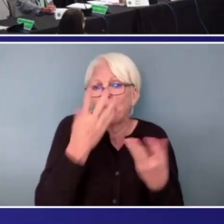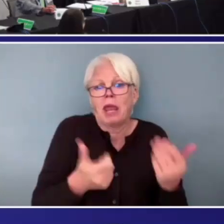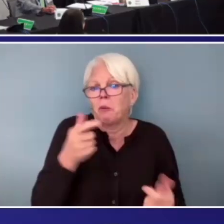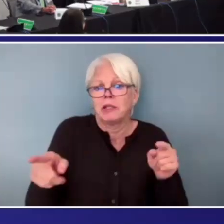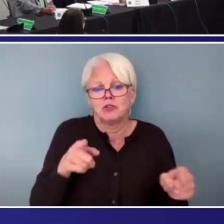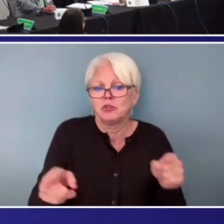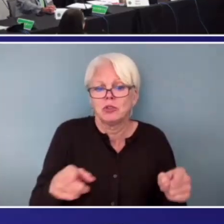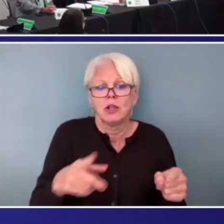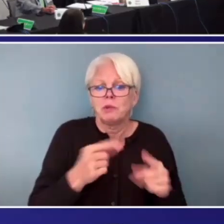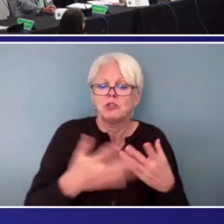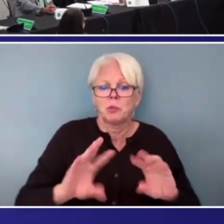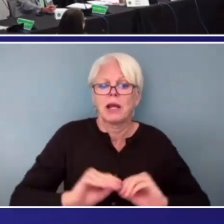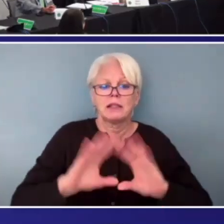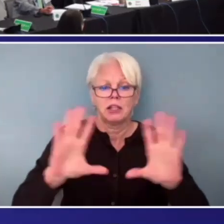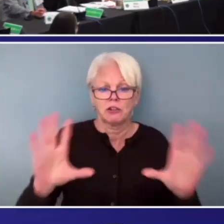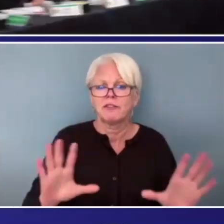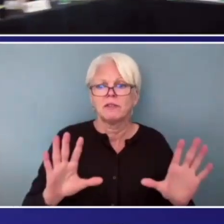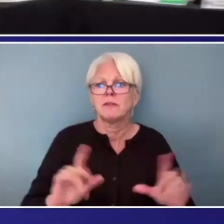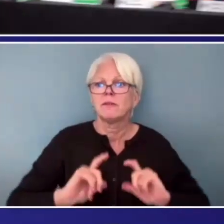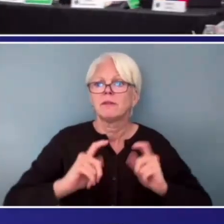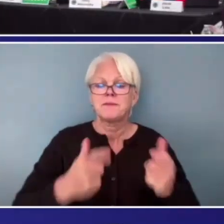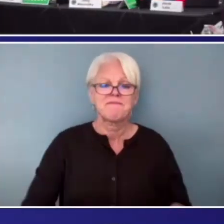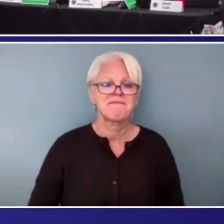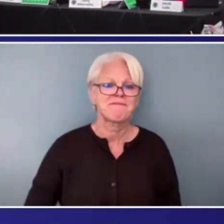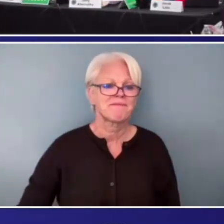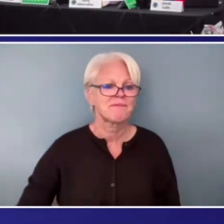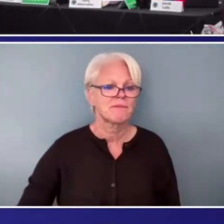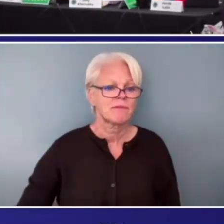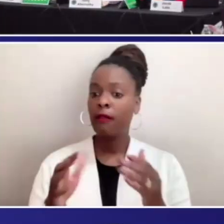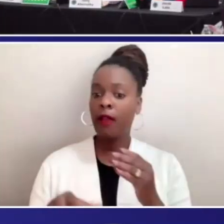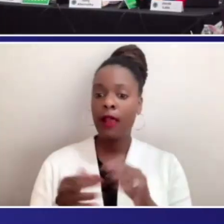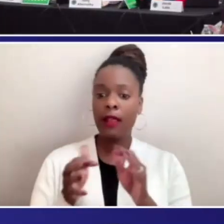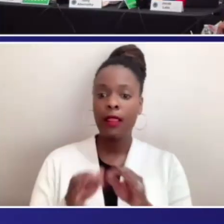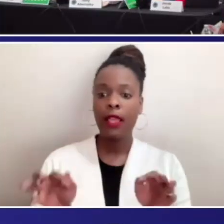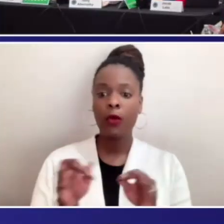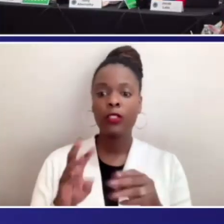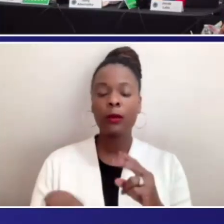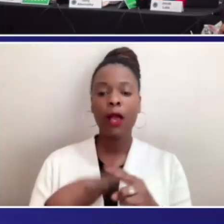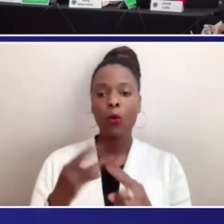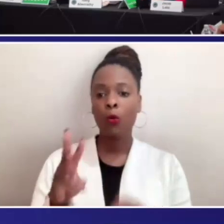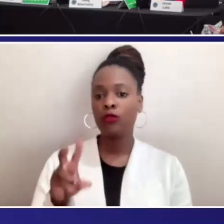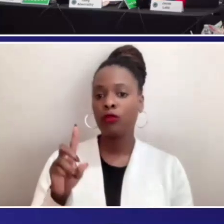withdrawals in accordance with 668.22 to try to add some of that clarity. We wanted to make it more certain what ceases to be